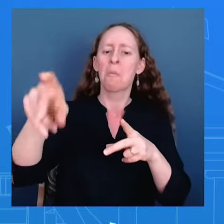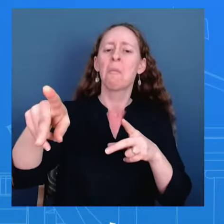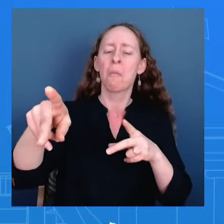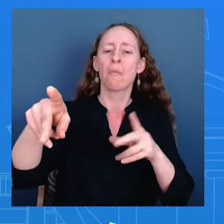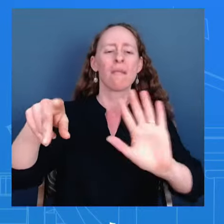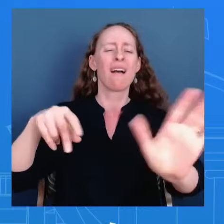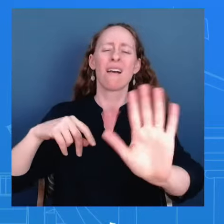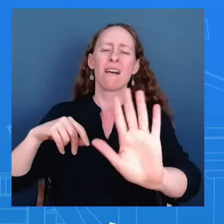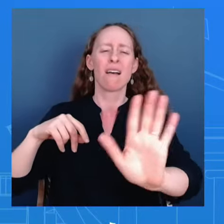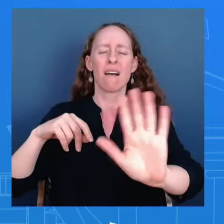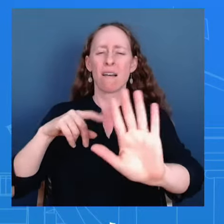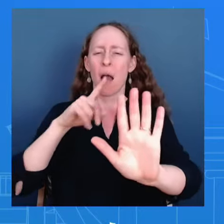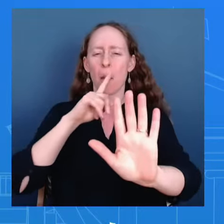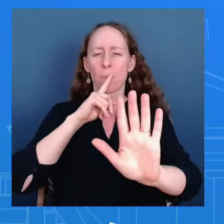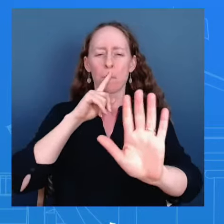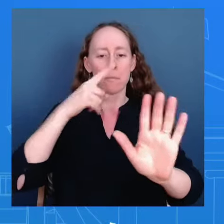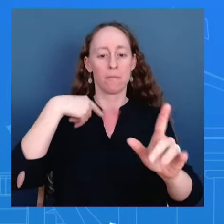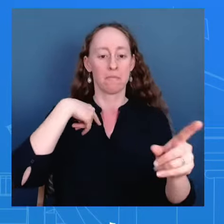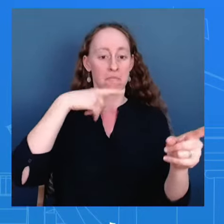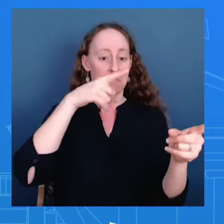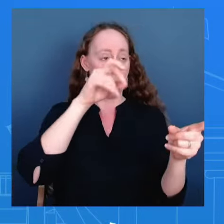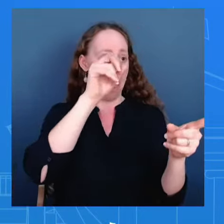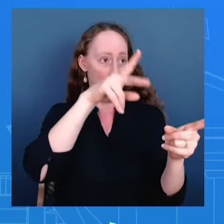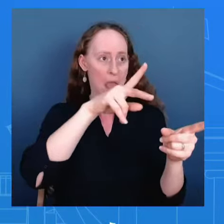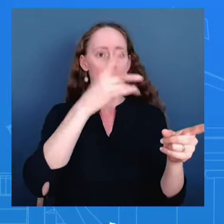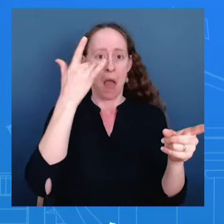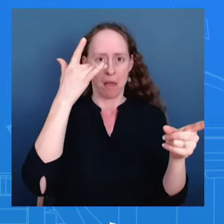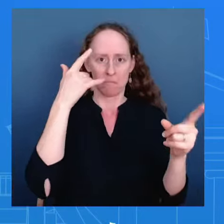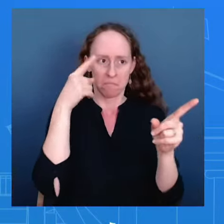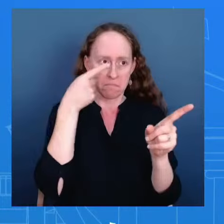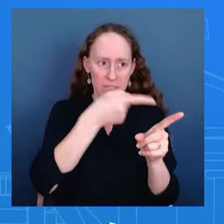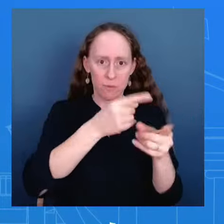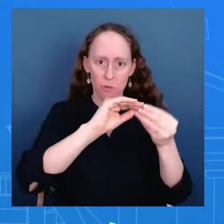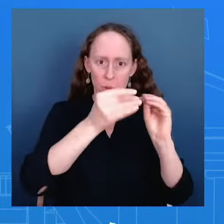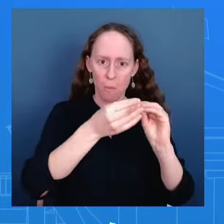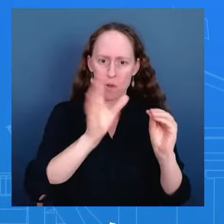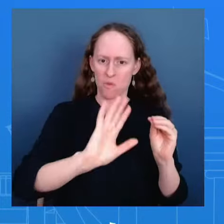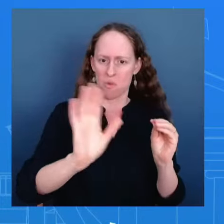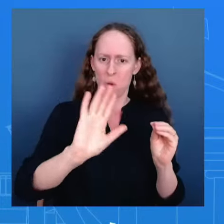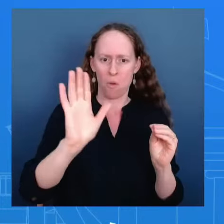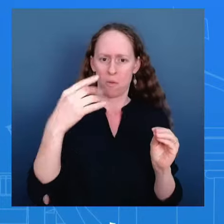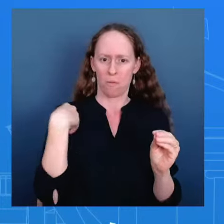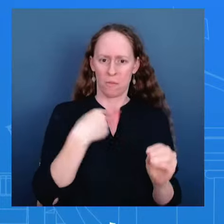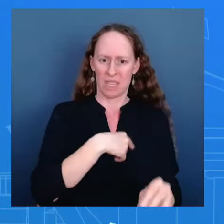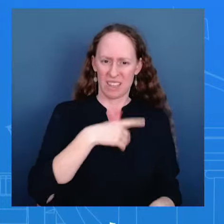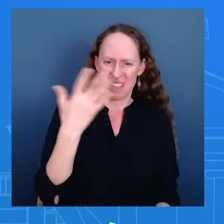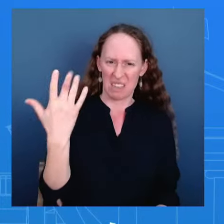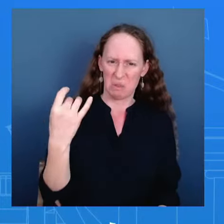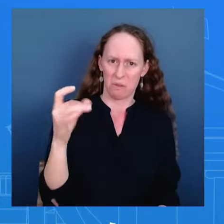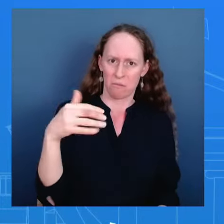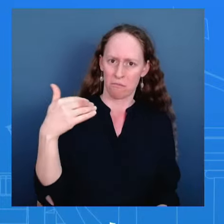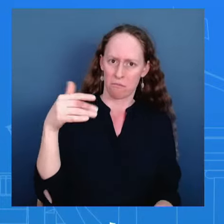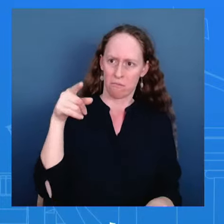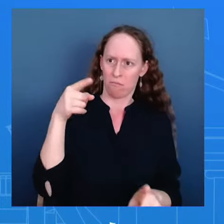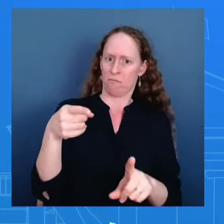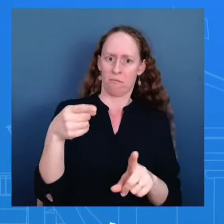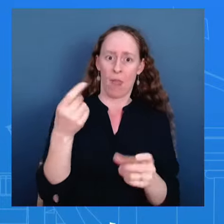The specific question was, well, how many deaths is too many? As I said, one is too many, we don't want to see anymore,